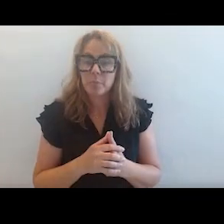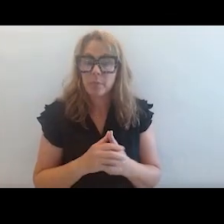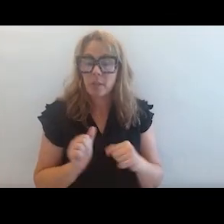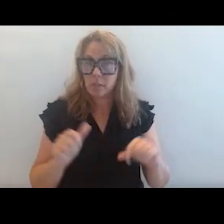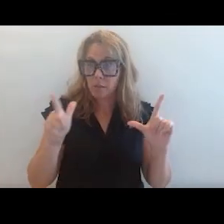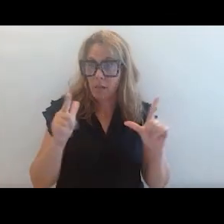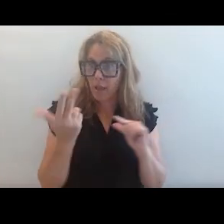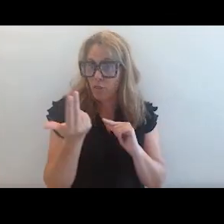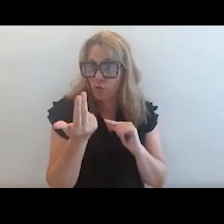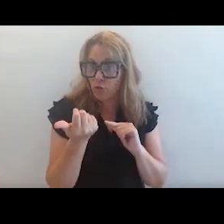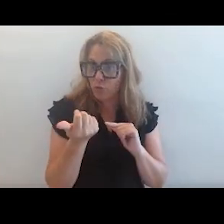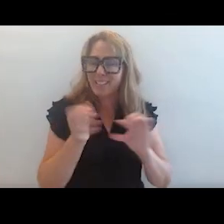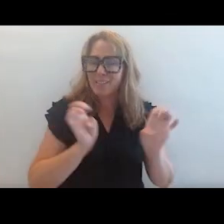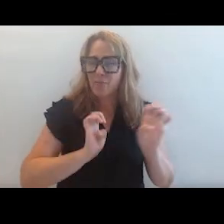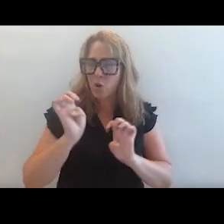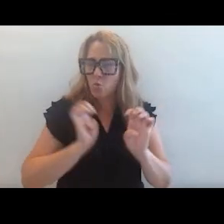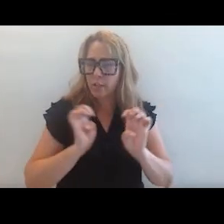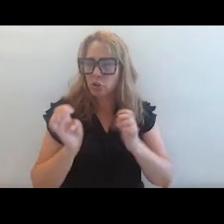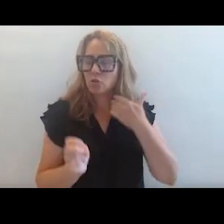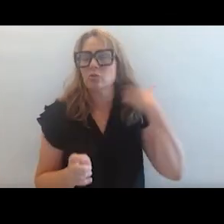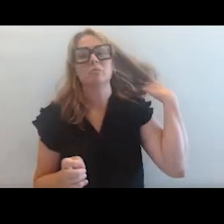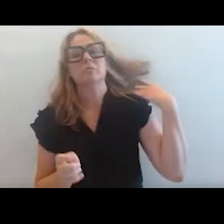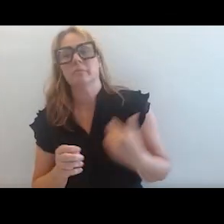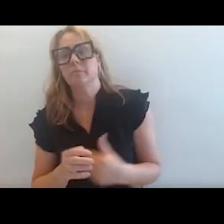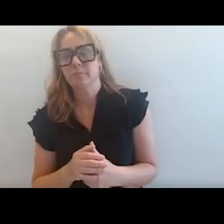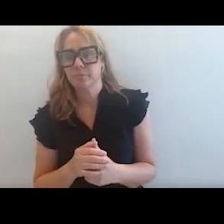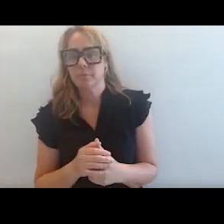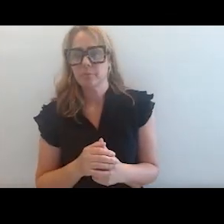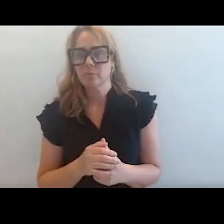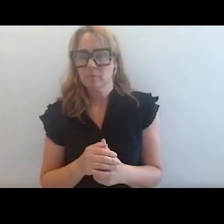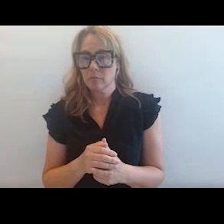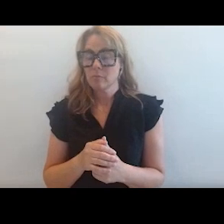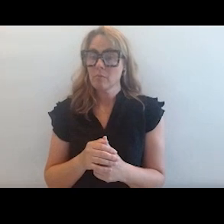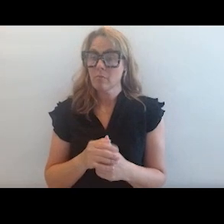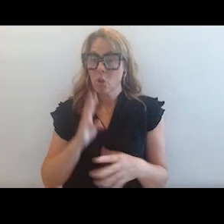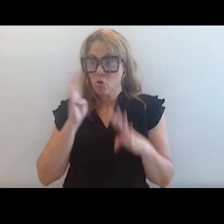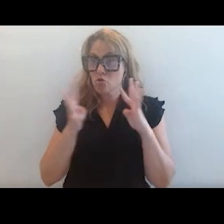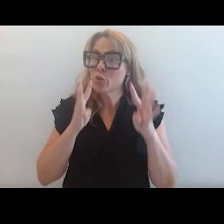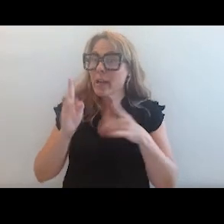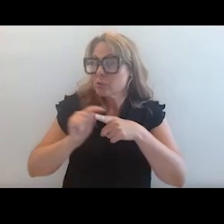Slide 13, Evaluation. Creating a training program